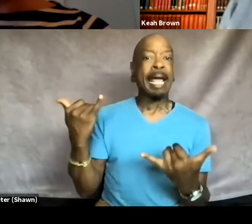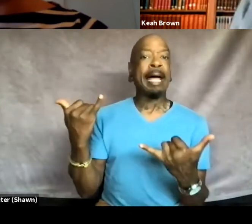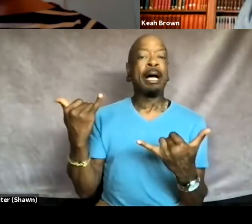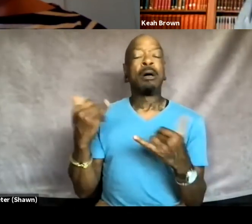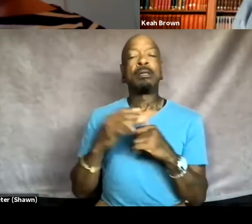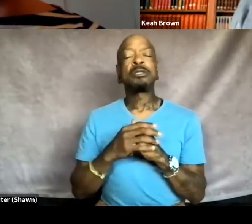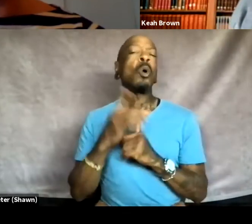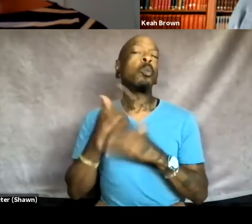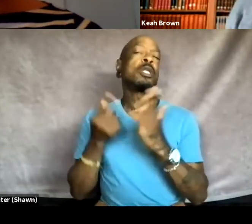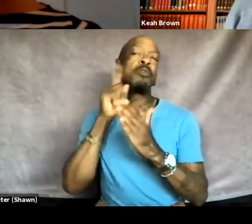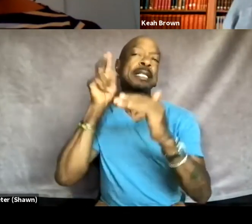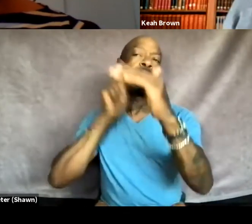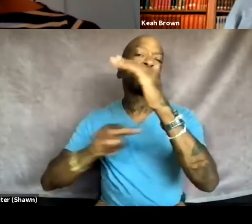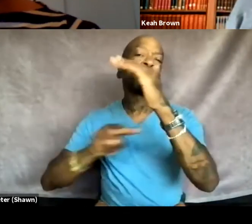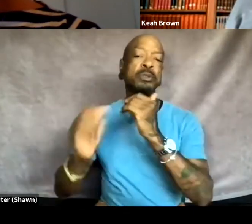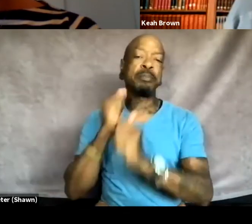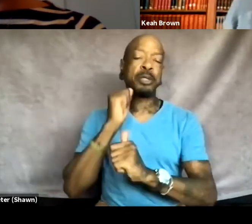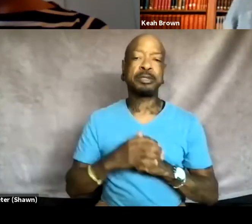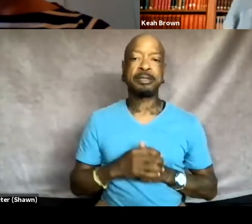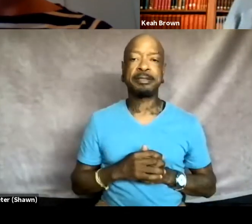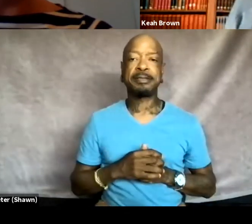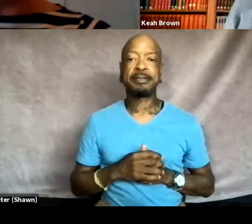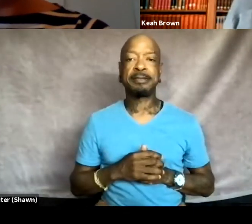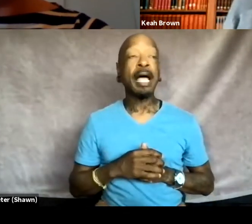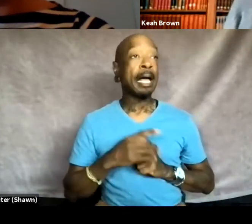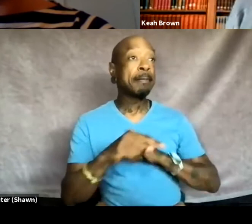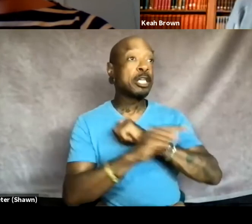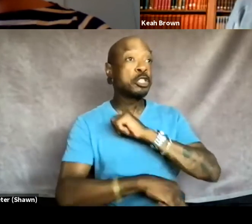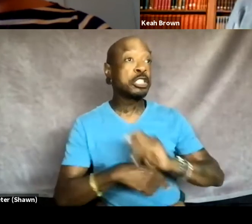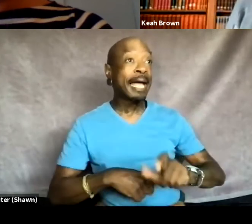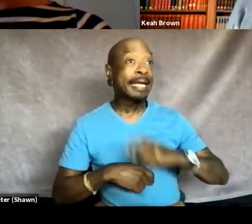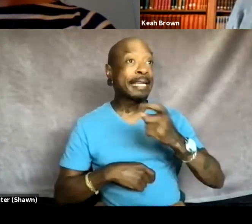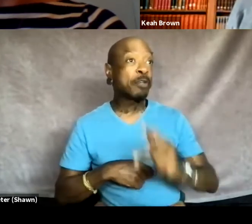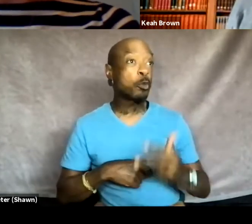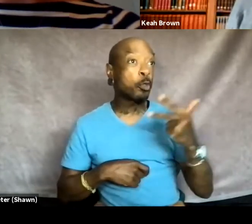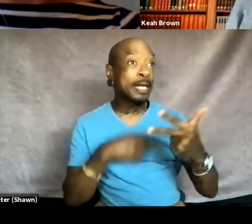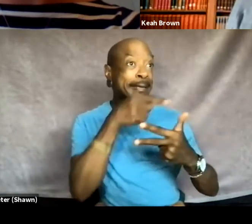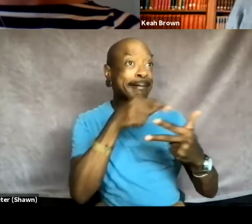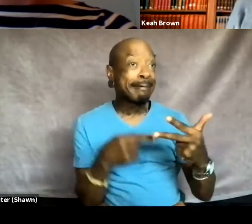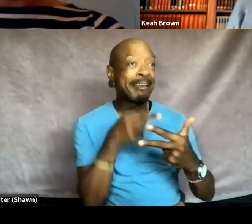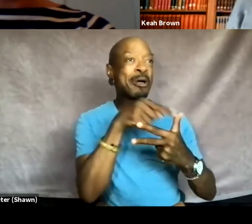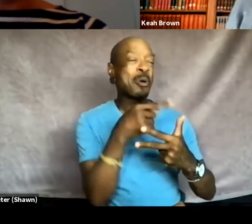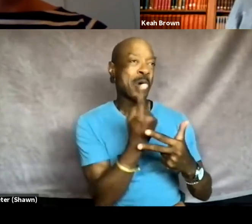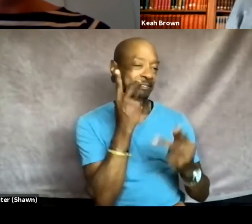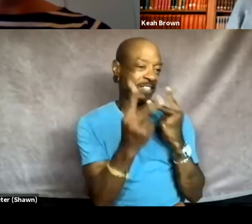forward to most. Keah Brown: I'm going to cheat and give you three. Keah Brown: one is visiting my best friend.